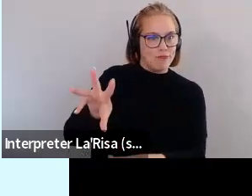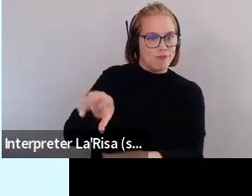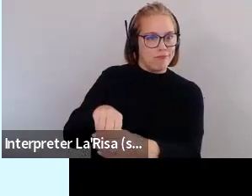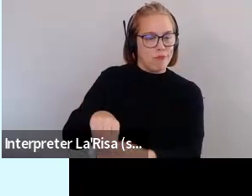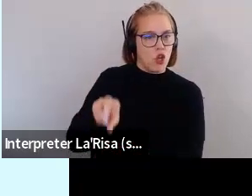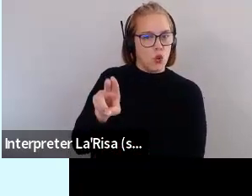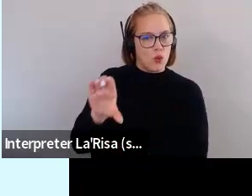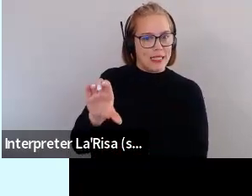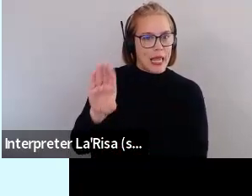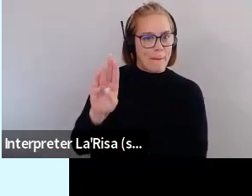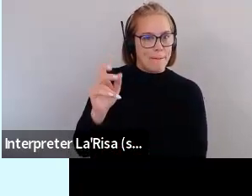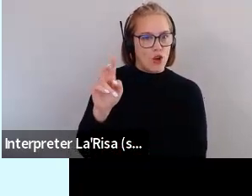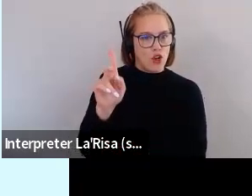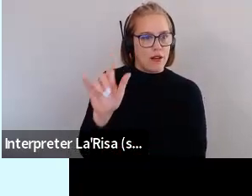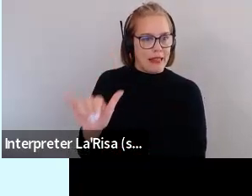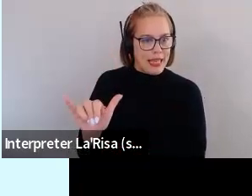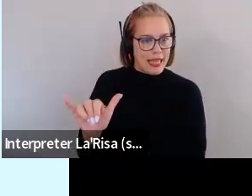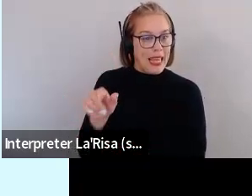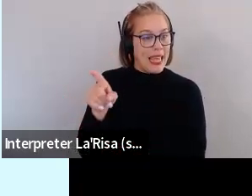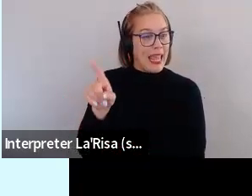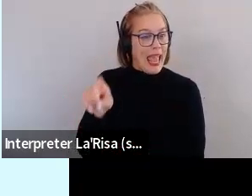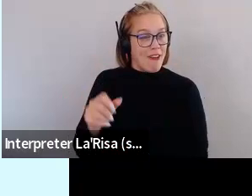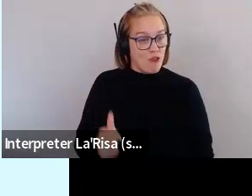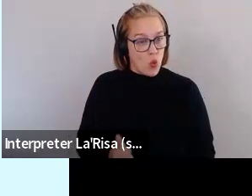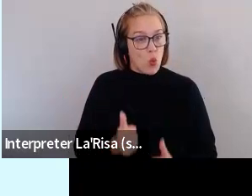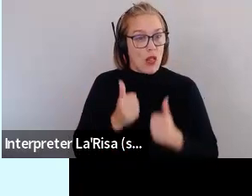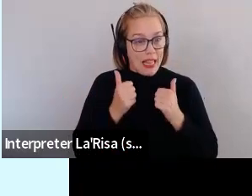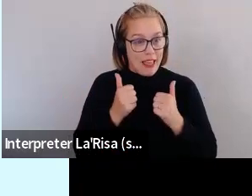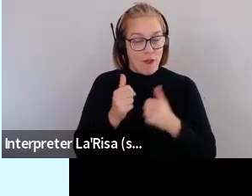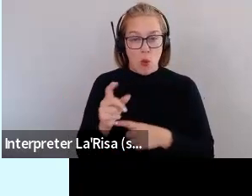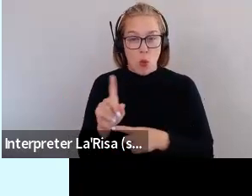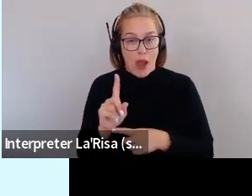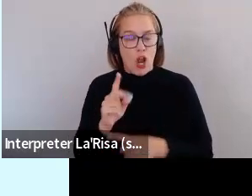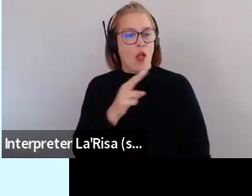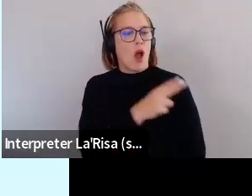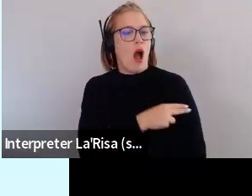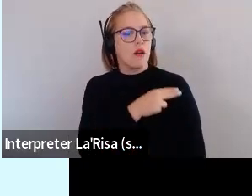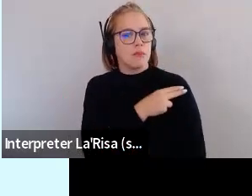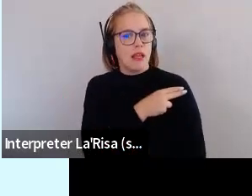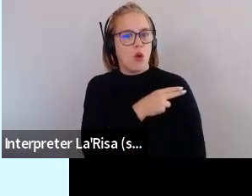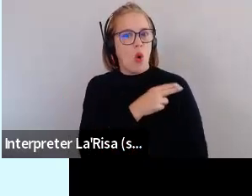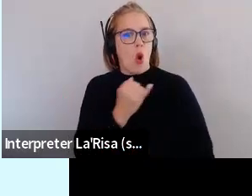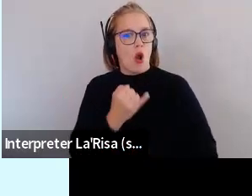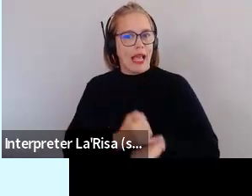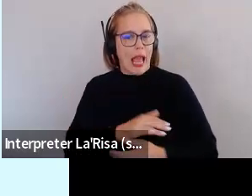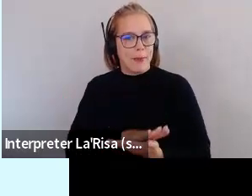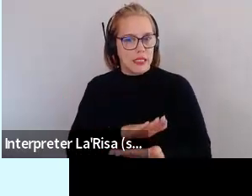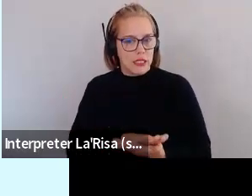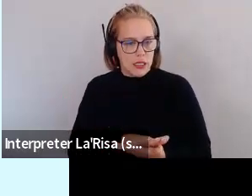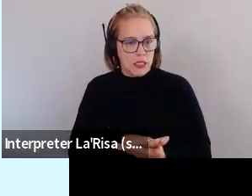the first person with a significant disability to attend UC Berkeley. He